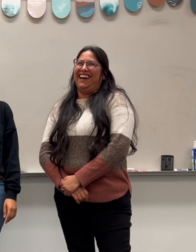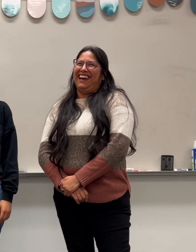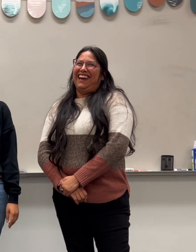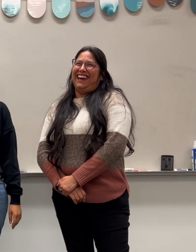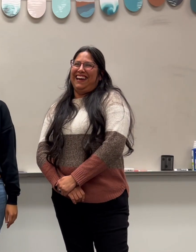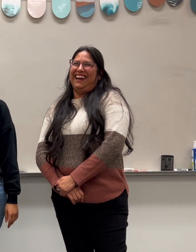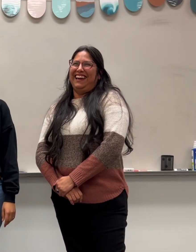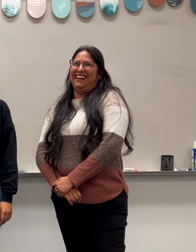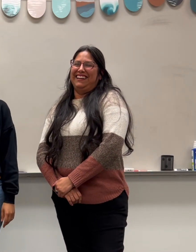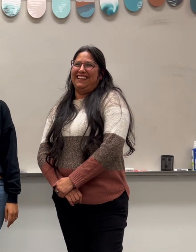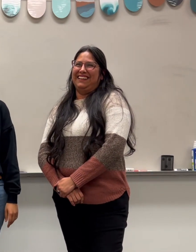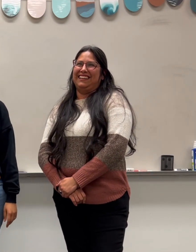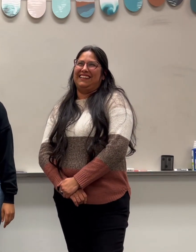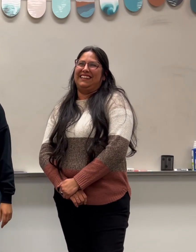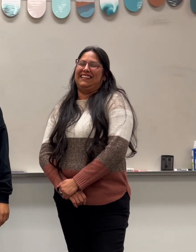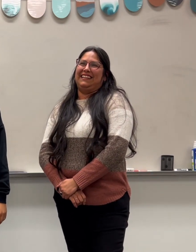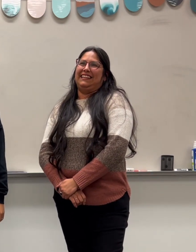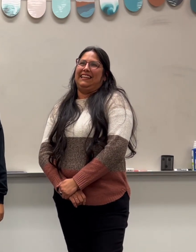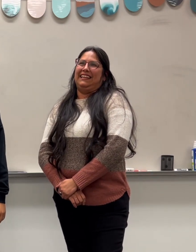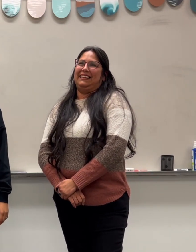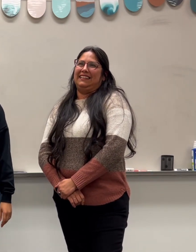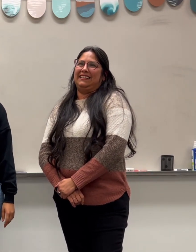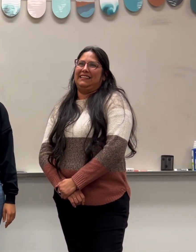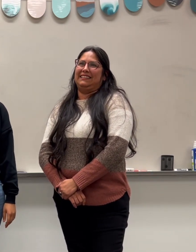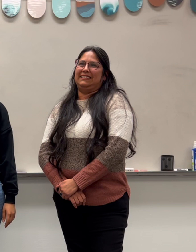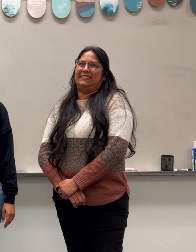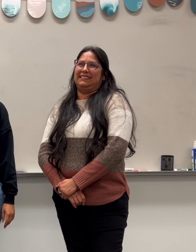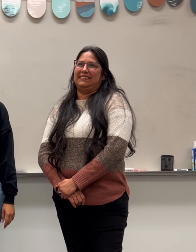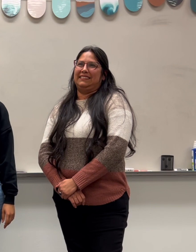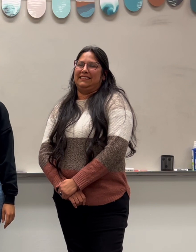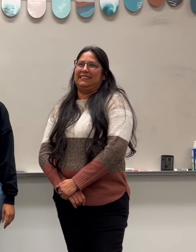could show us just a little bit of slang that the kids are using that you use some some things that